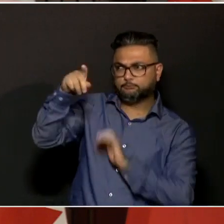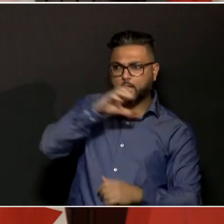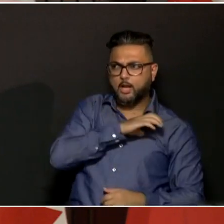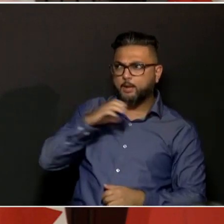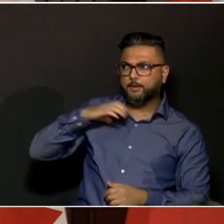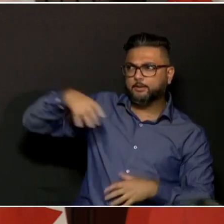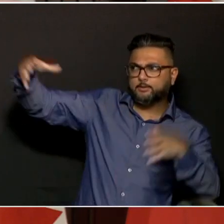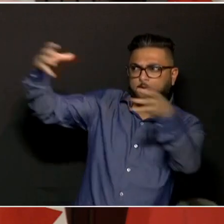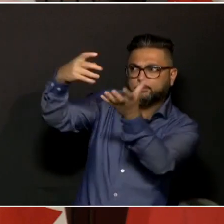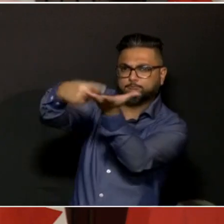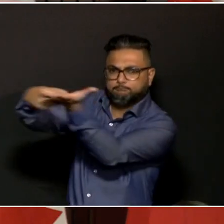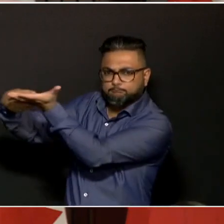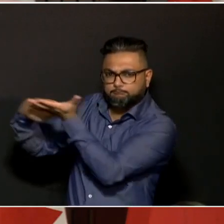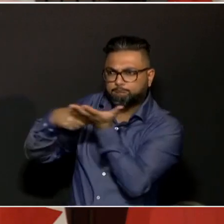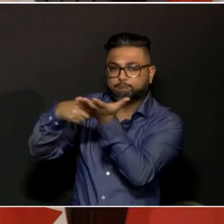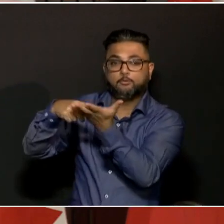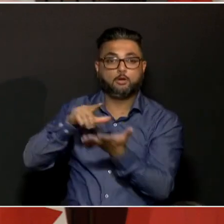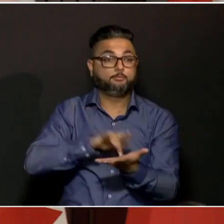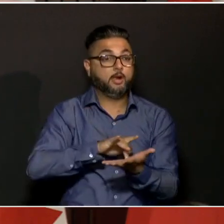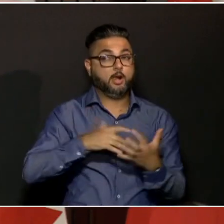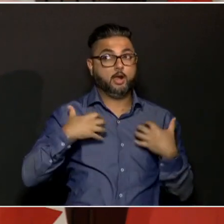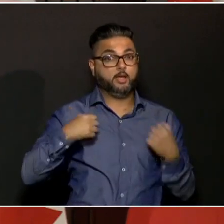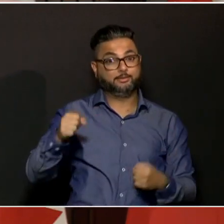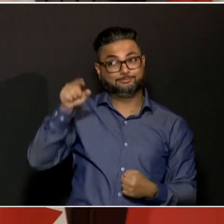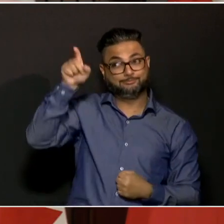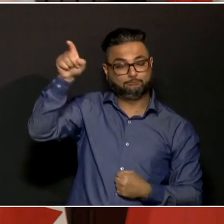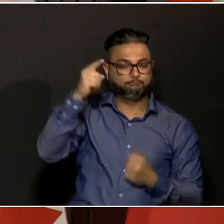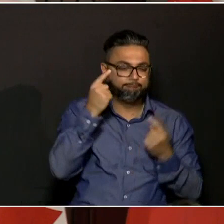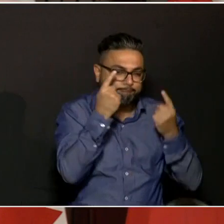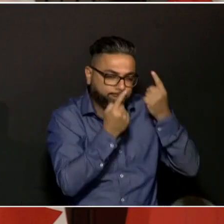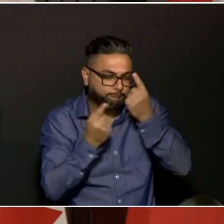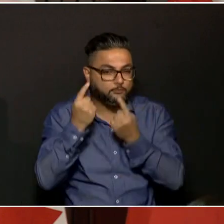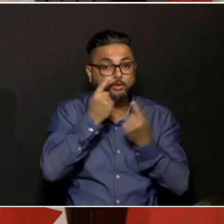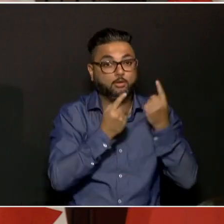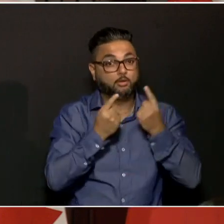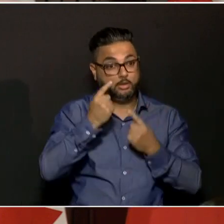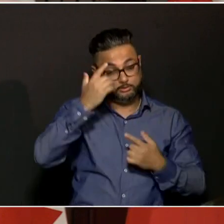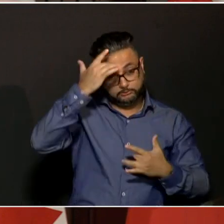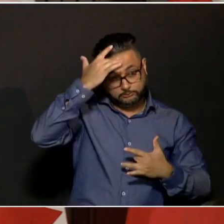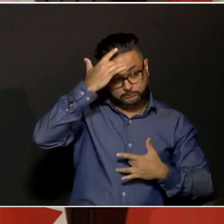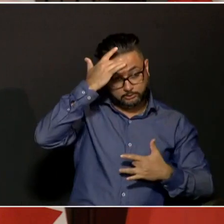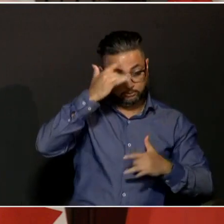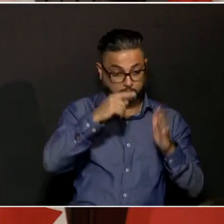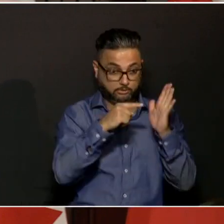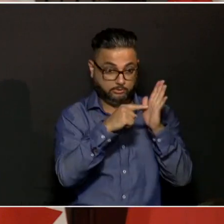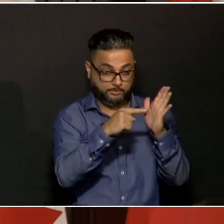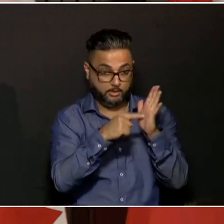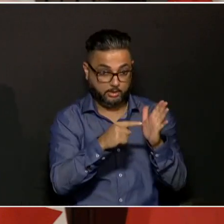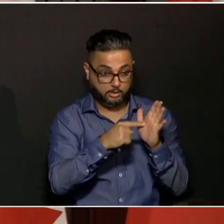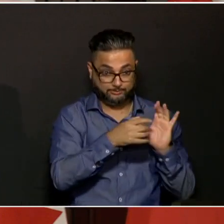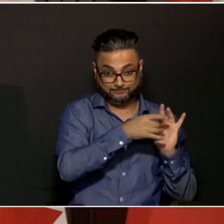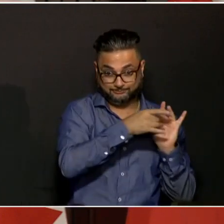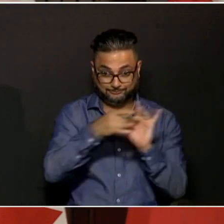and to the chief medical officer of health to look at redesigning or looking at the symptoms that are indicative of COVID